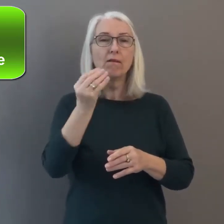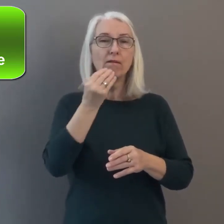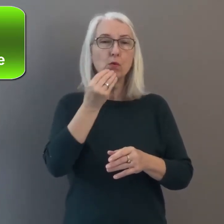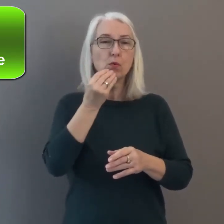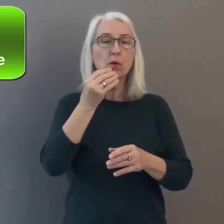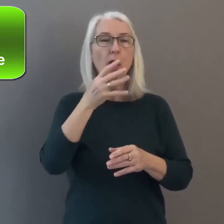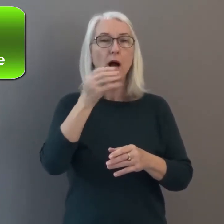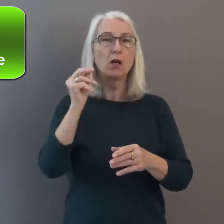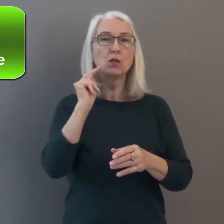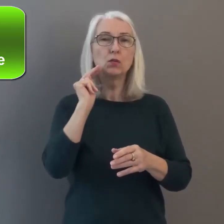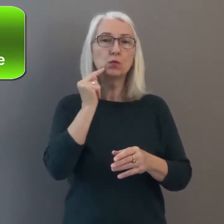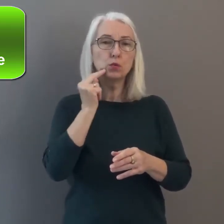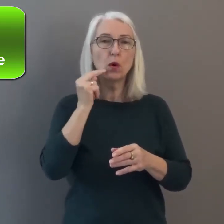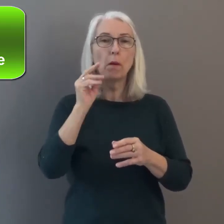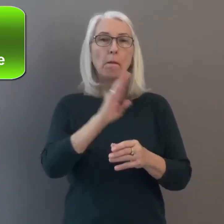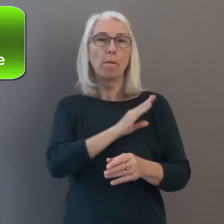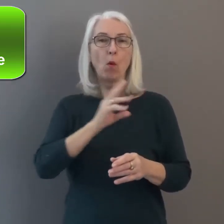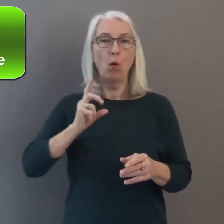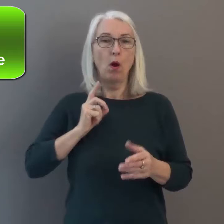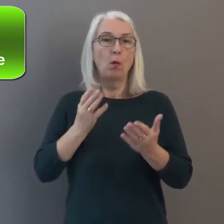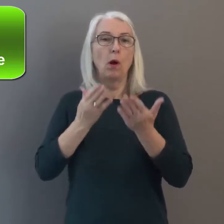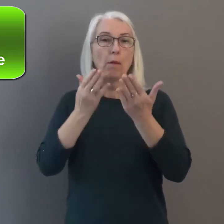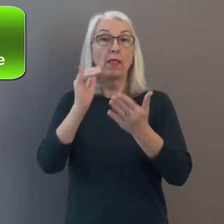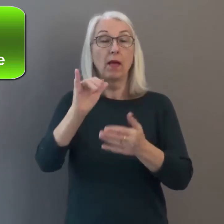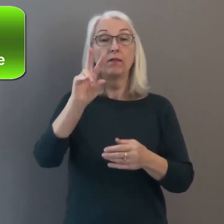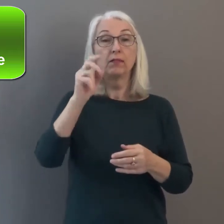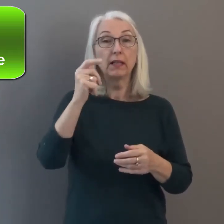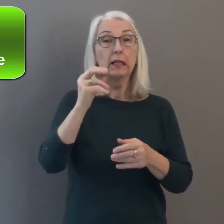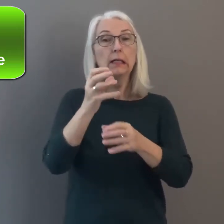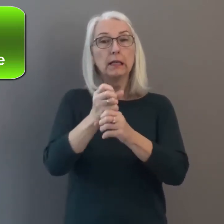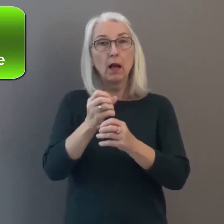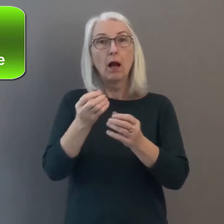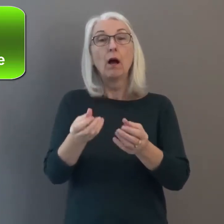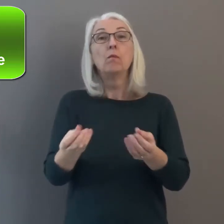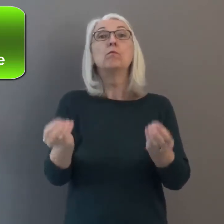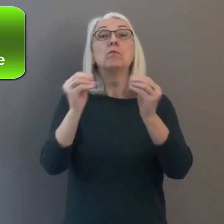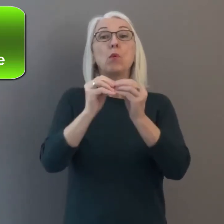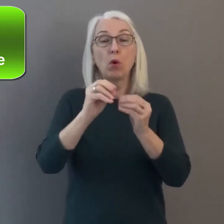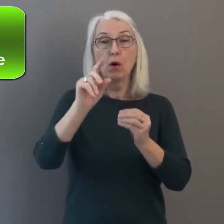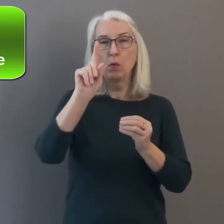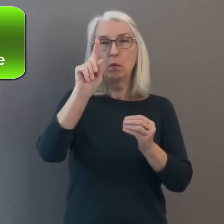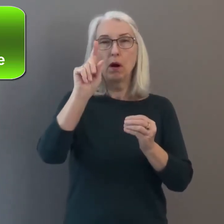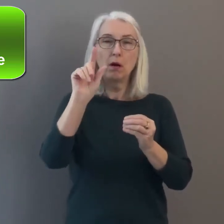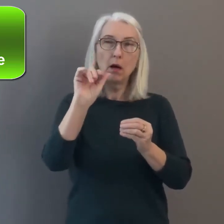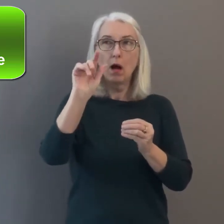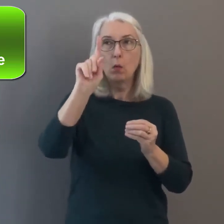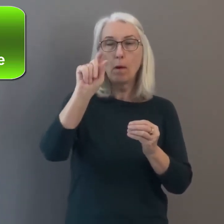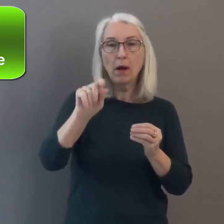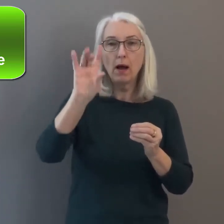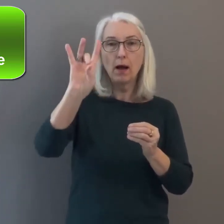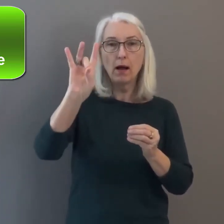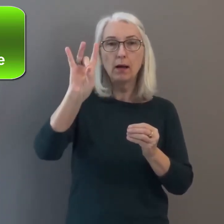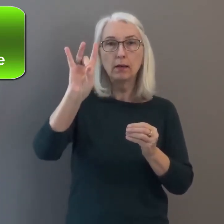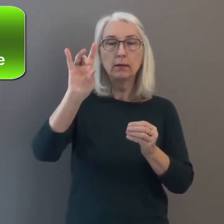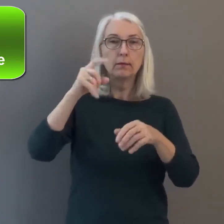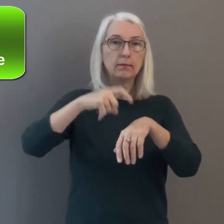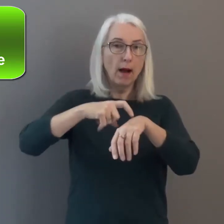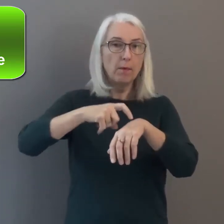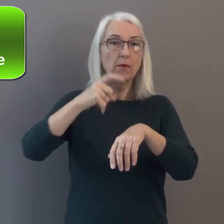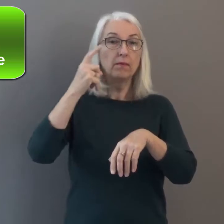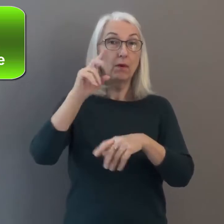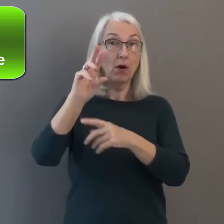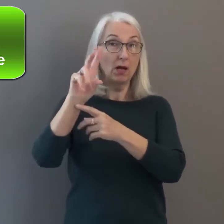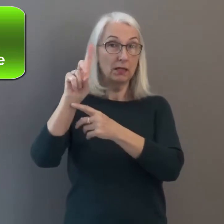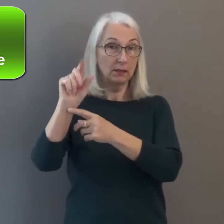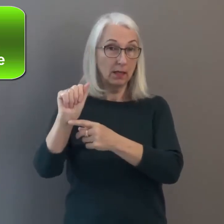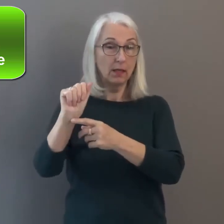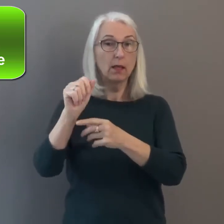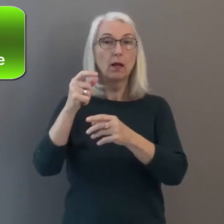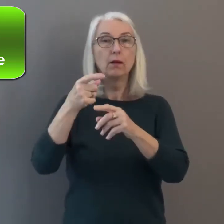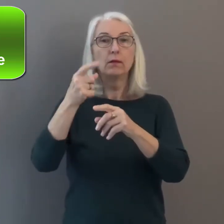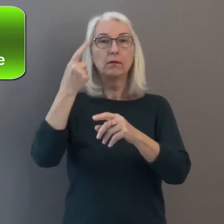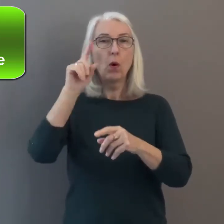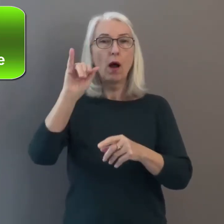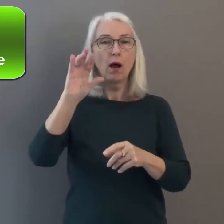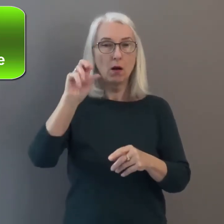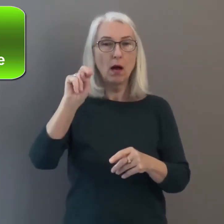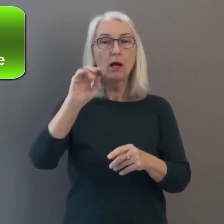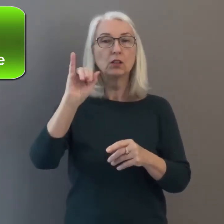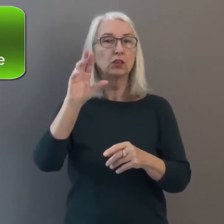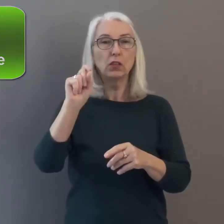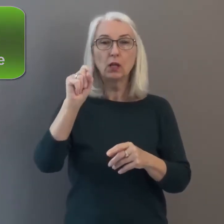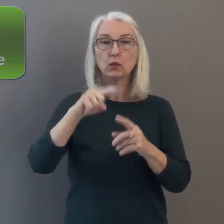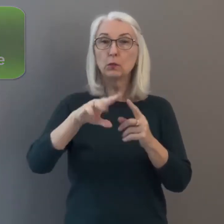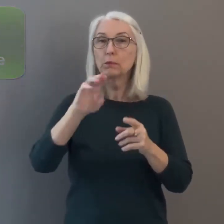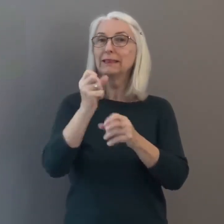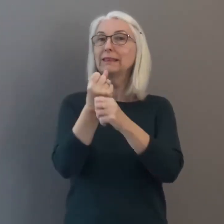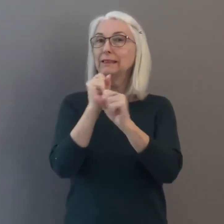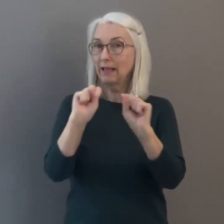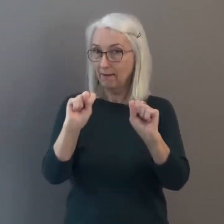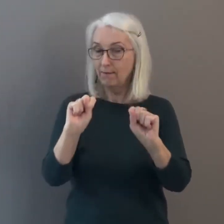the Food and Nutrition Board recommends that vegans get as much as 1.8 times the RDA for iron just to be safe.